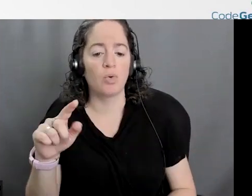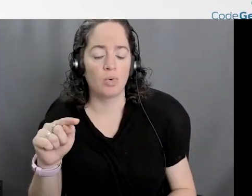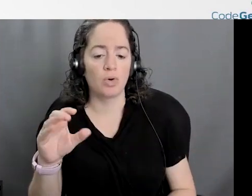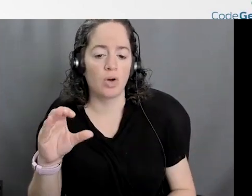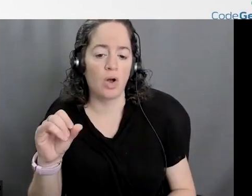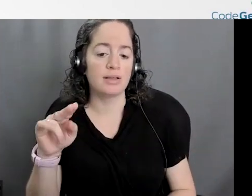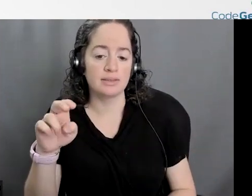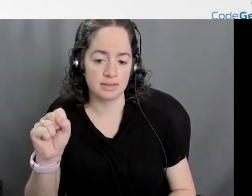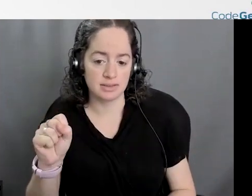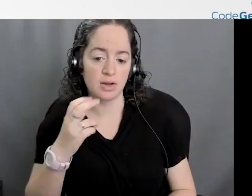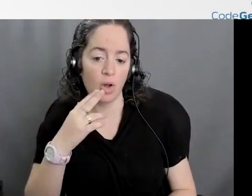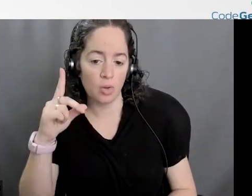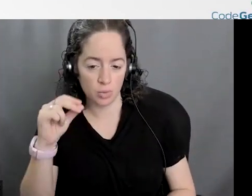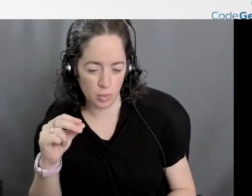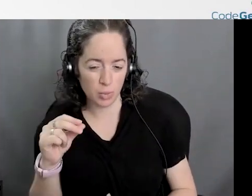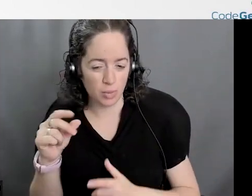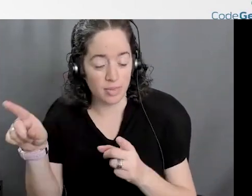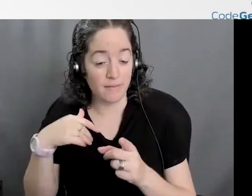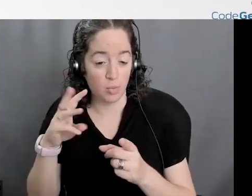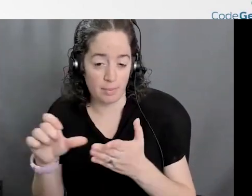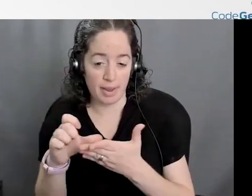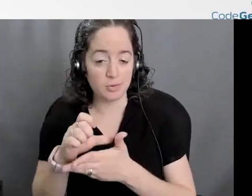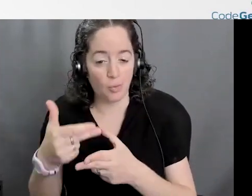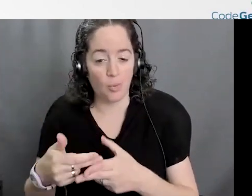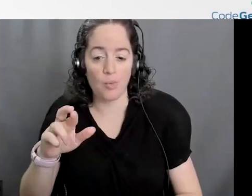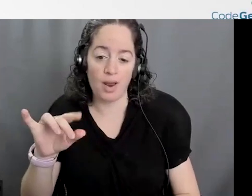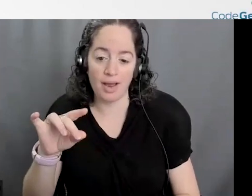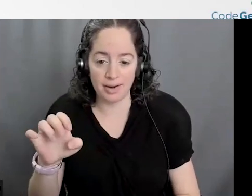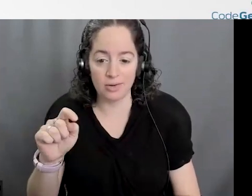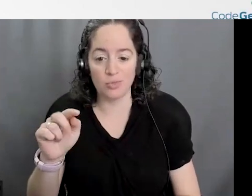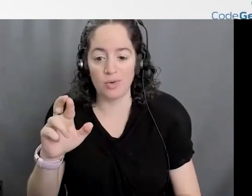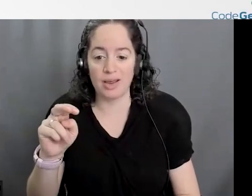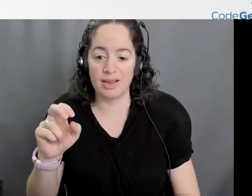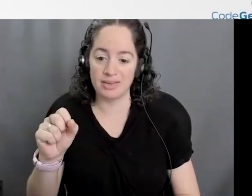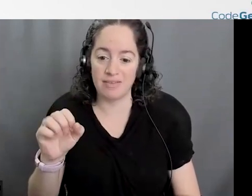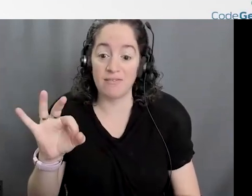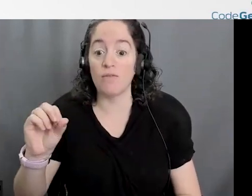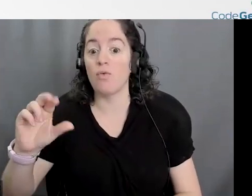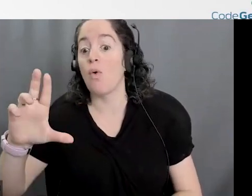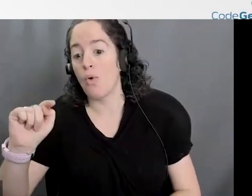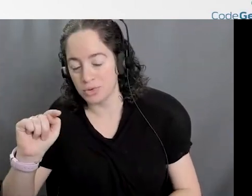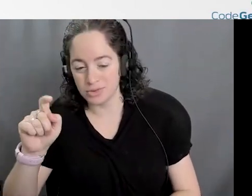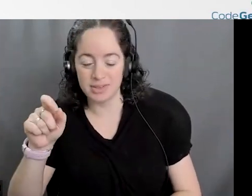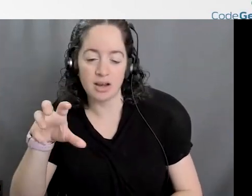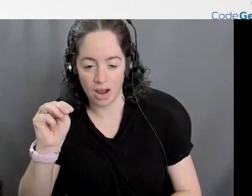which is ridetransport.com. That's a combination of transportation and Fort Collins,